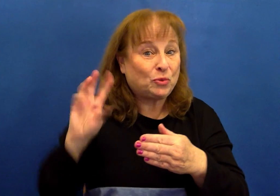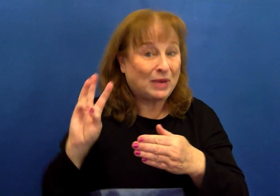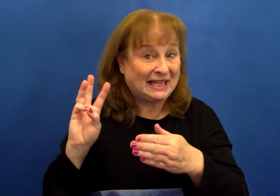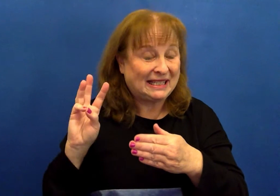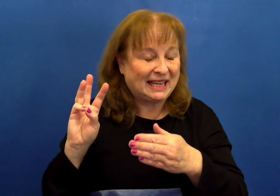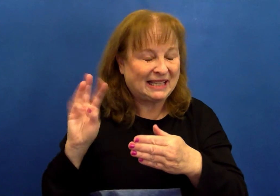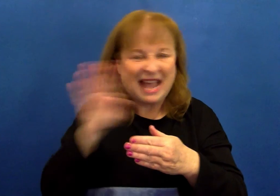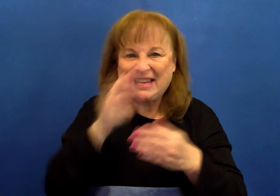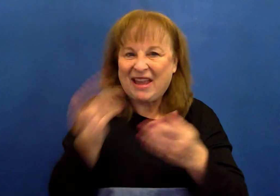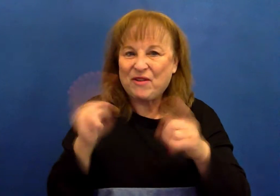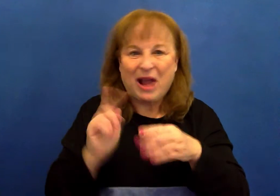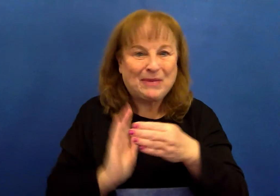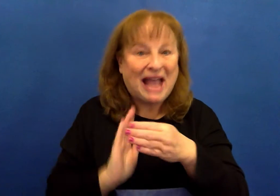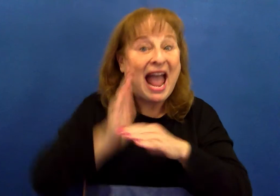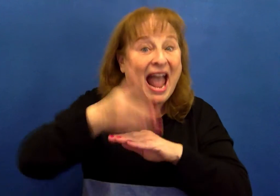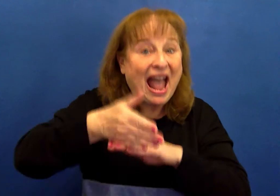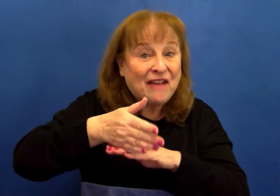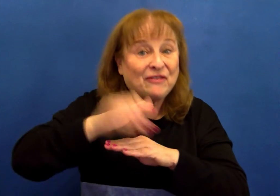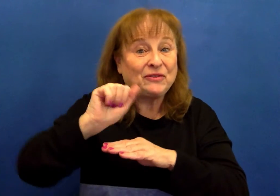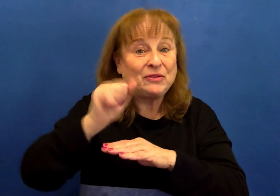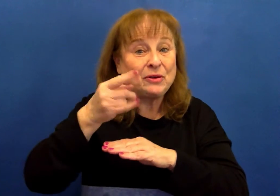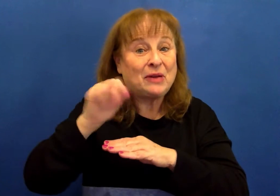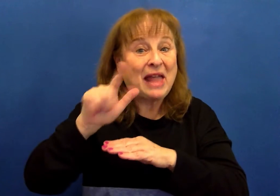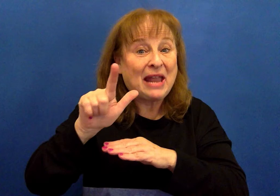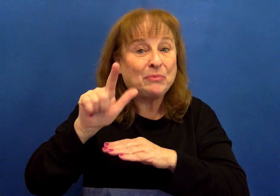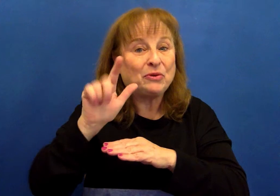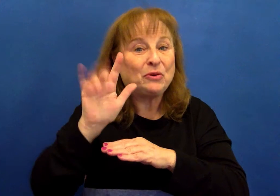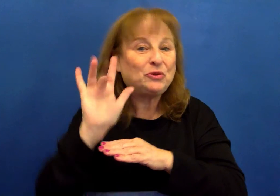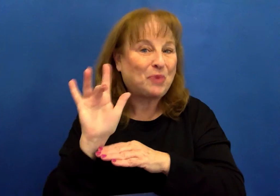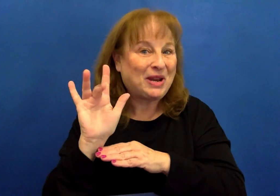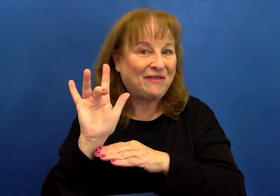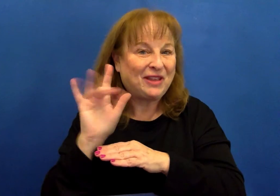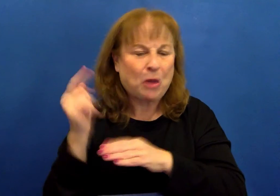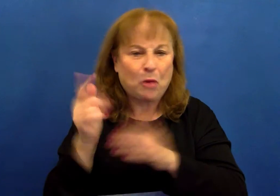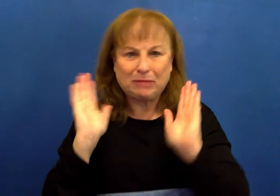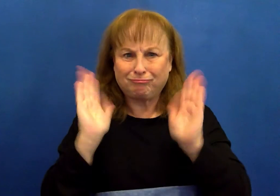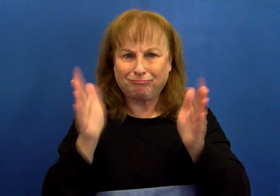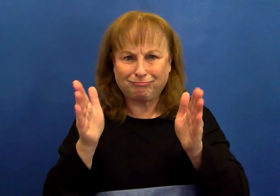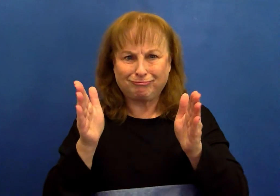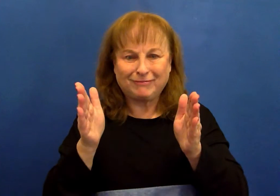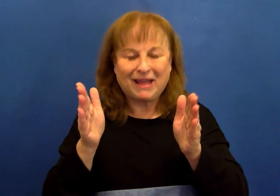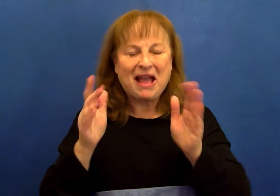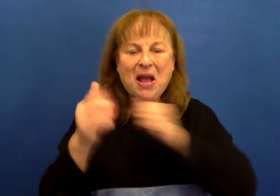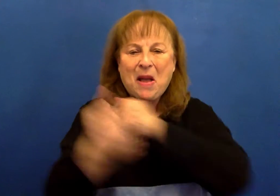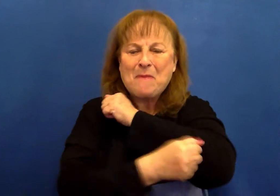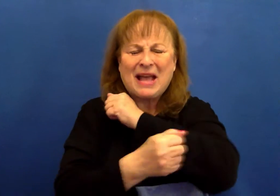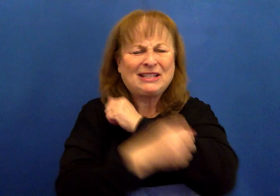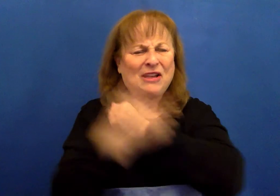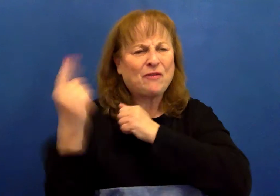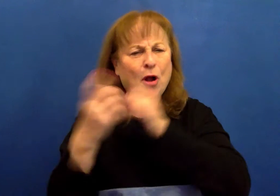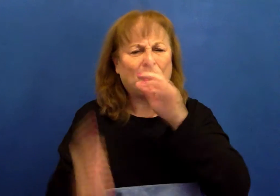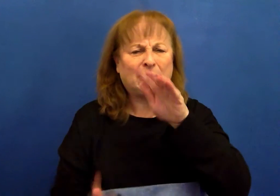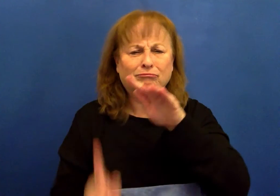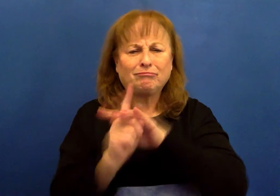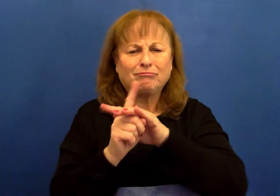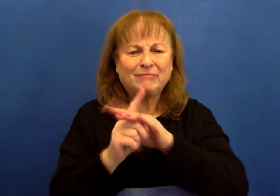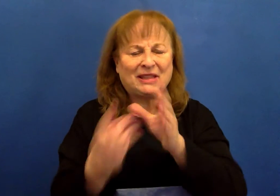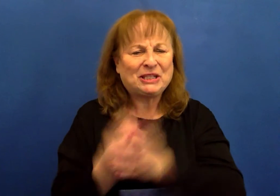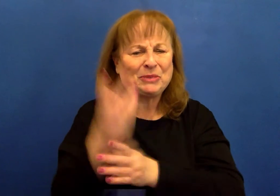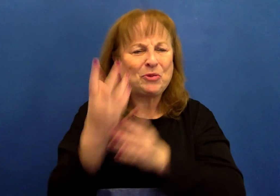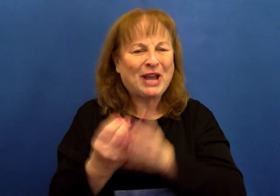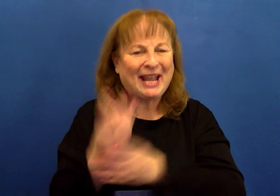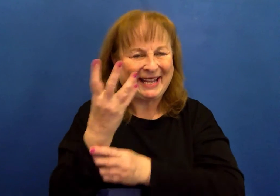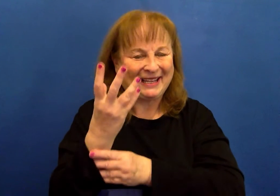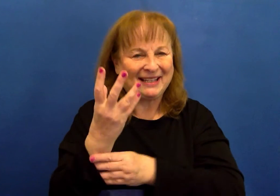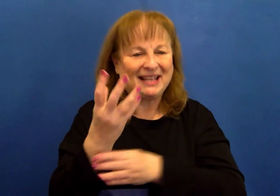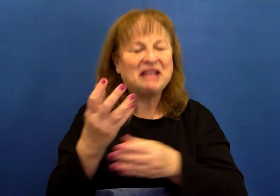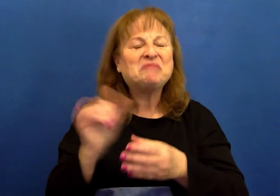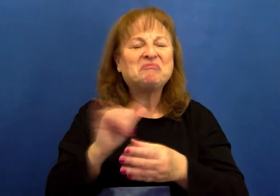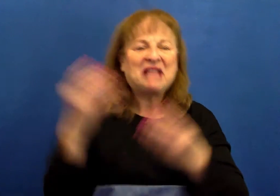never occurs after April 25th. Passover is always in the spring as the Torah teaches us to do.